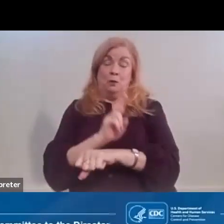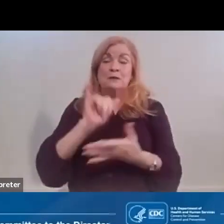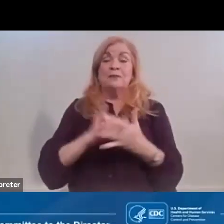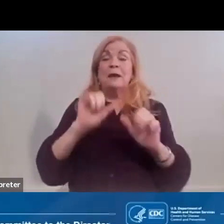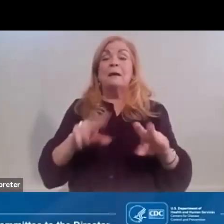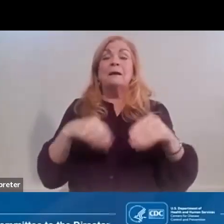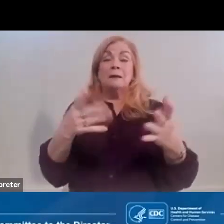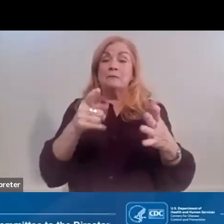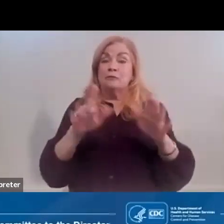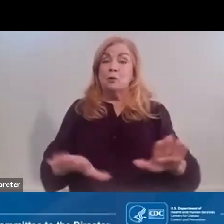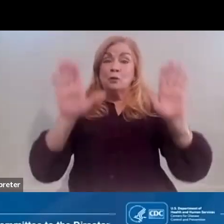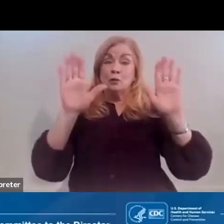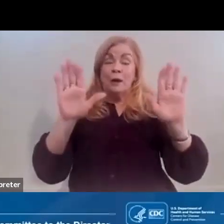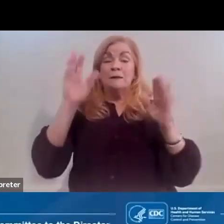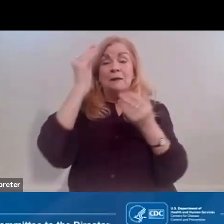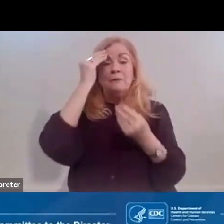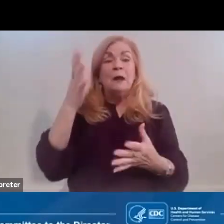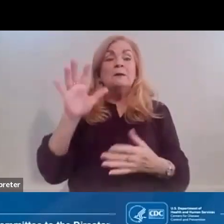Particularly pharmacy data antivirals use.